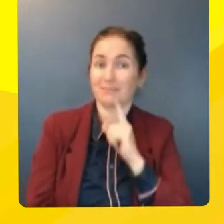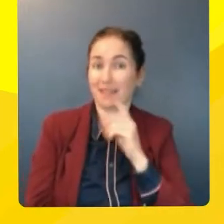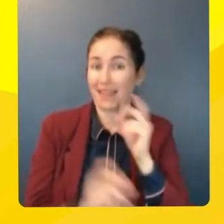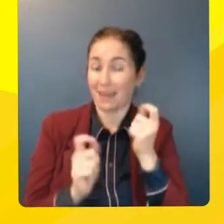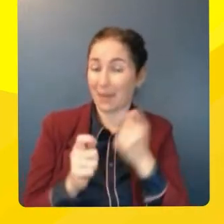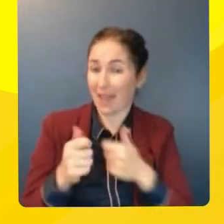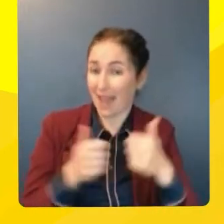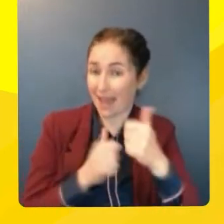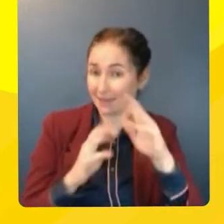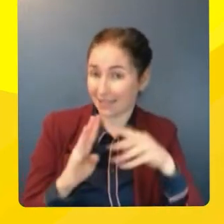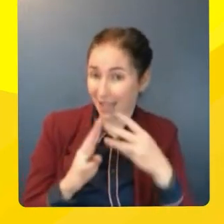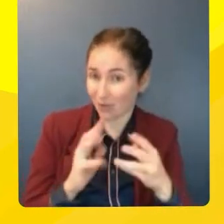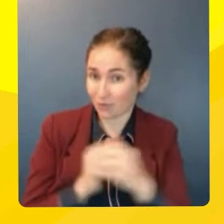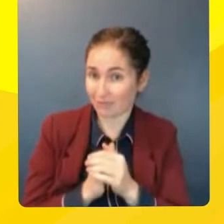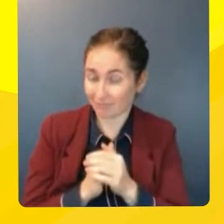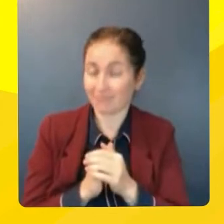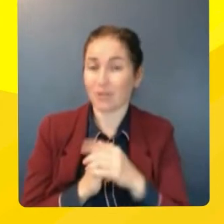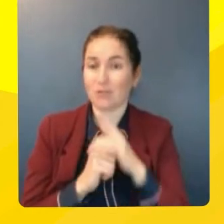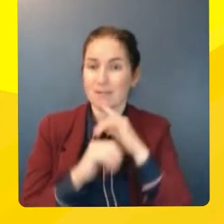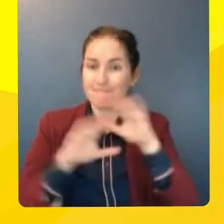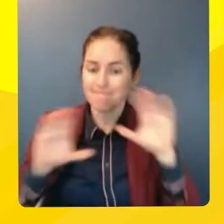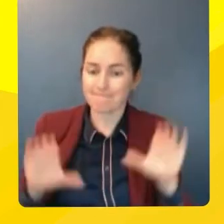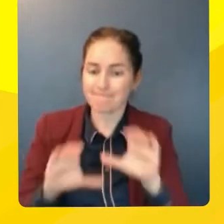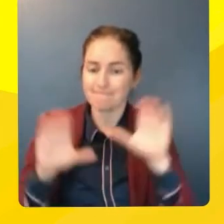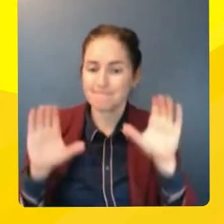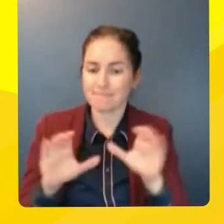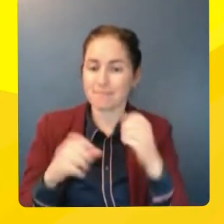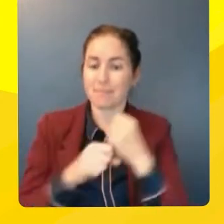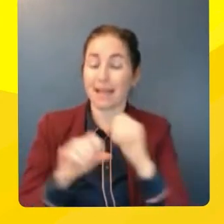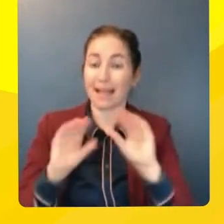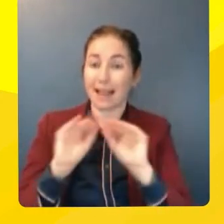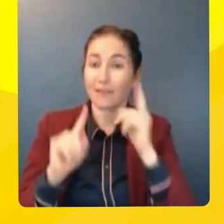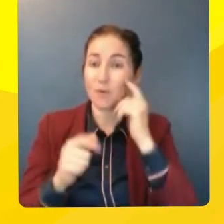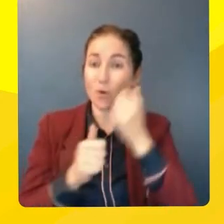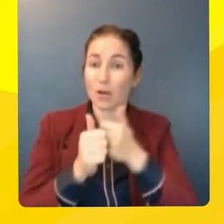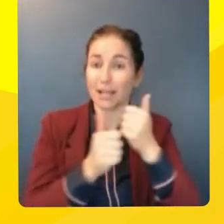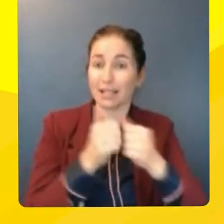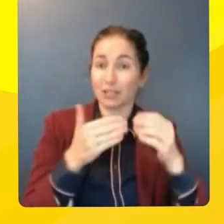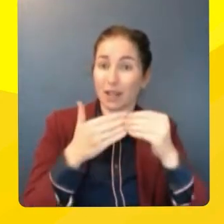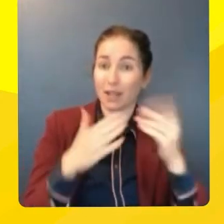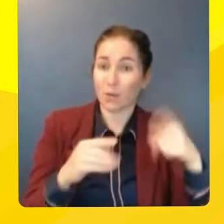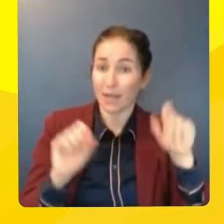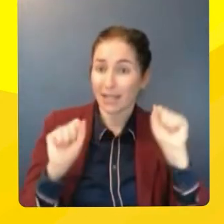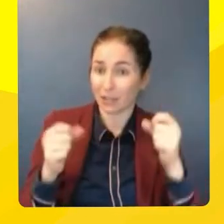They took great pains to make it clear to each leader what they could do to pull their